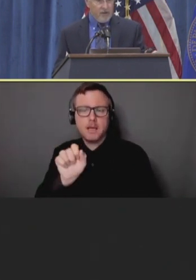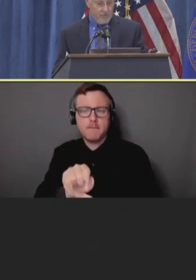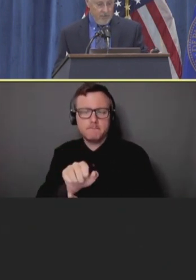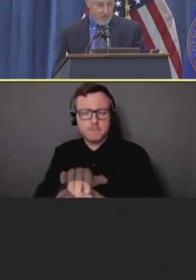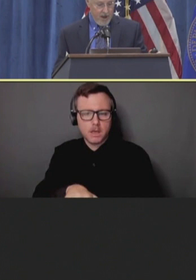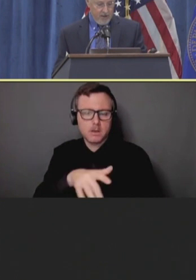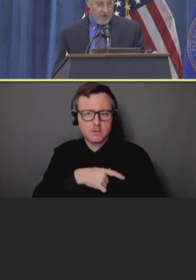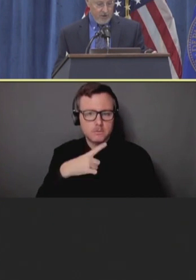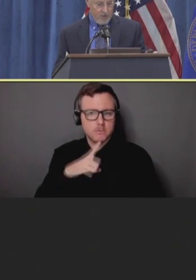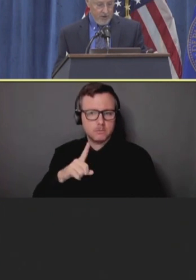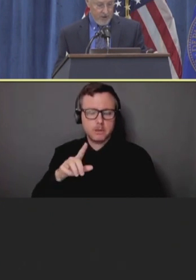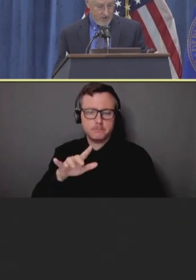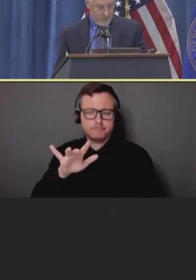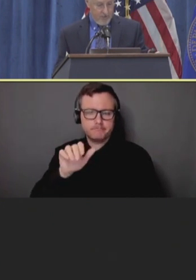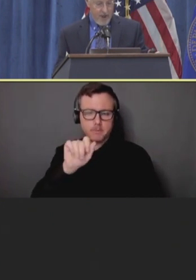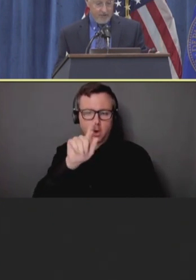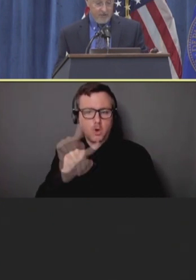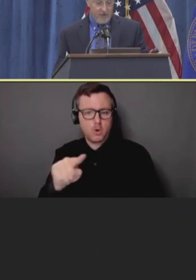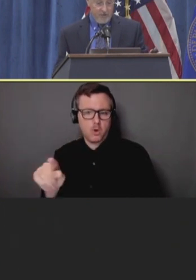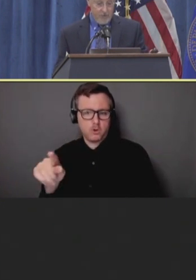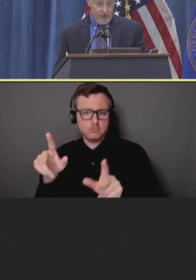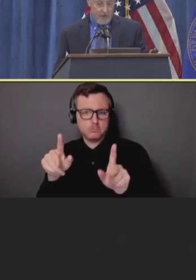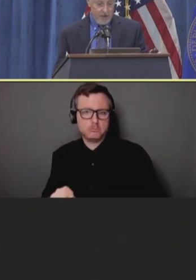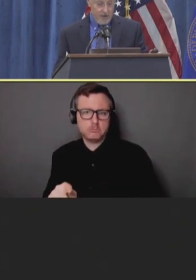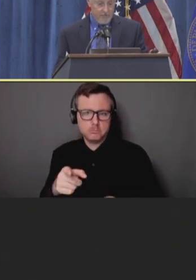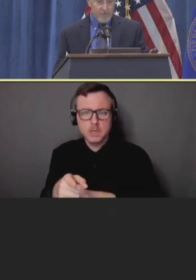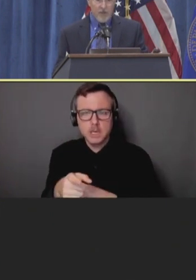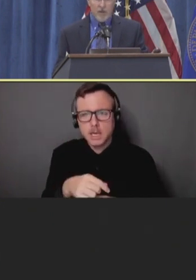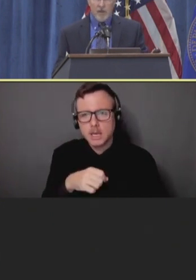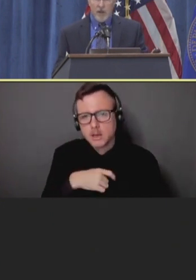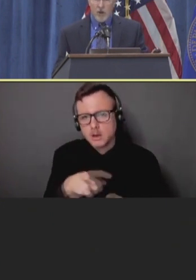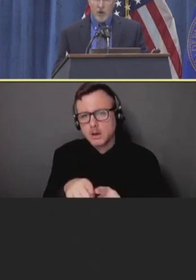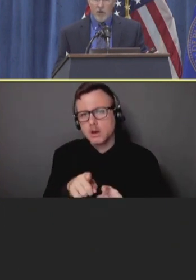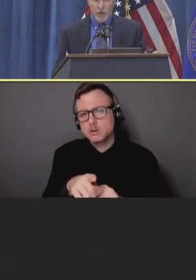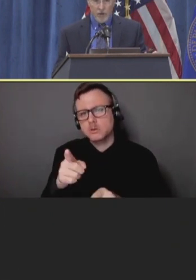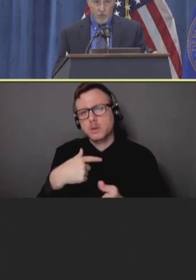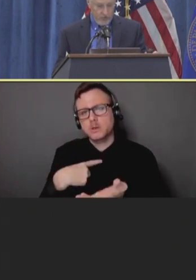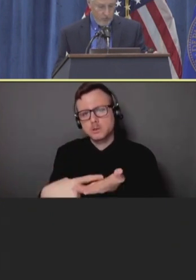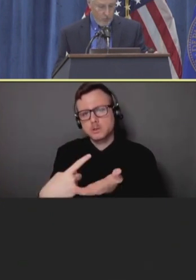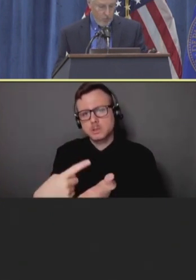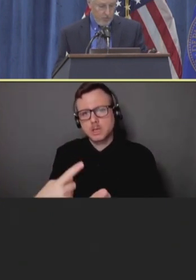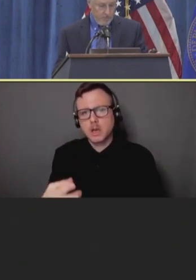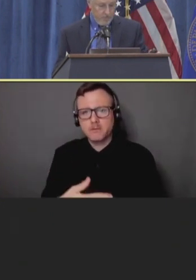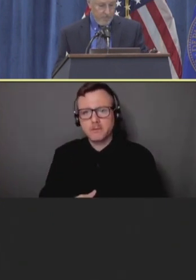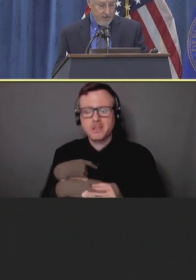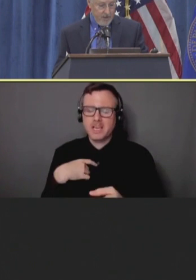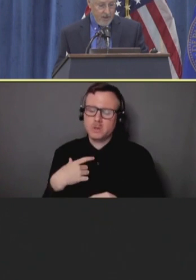minimize ongoing impacts of this pandemic here and across the world.